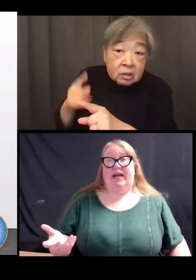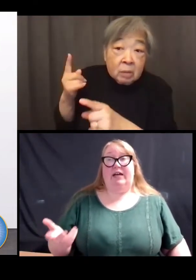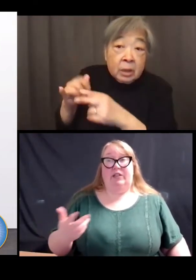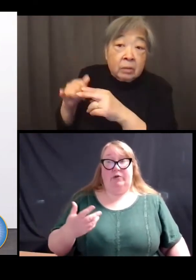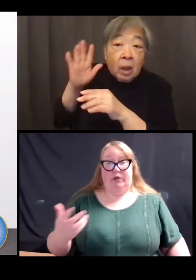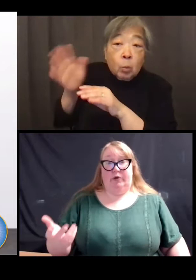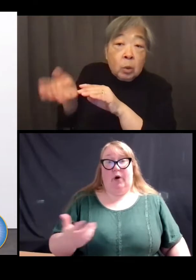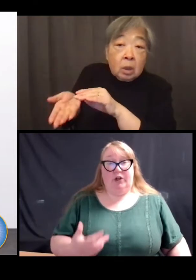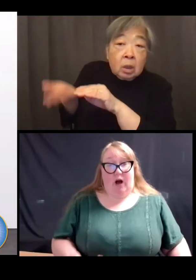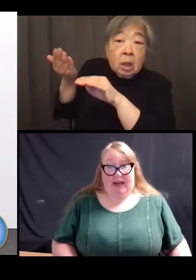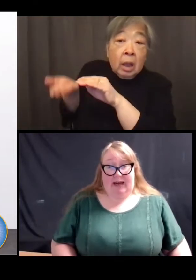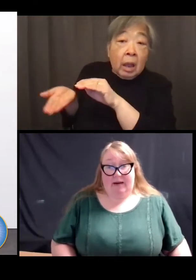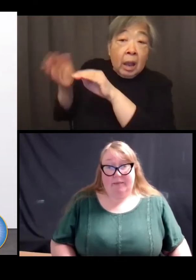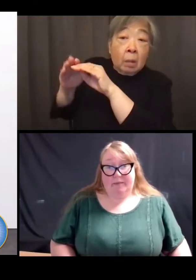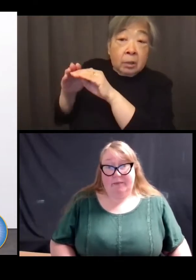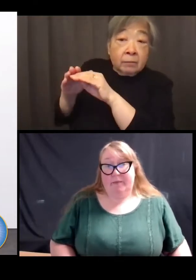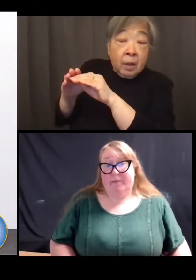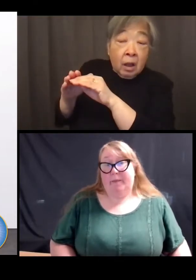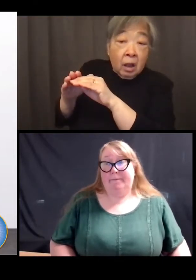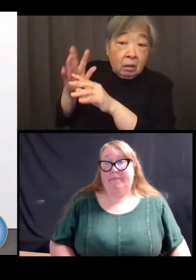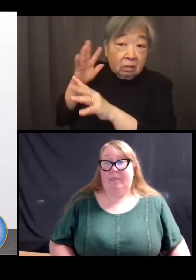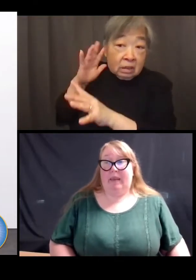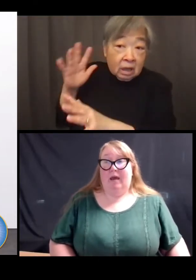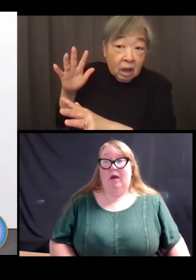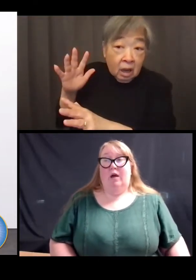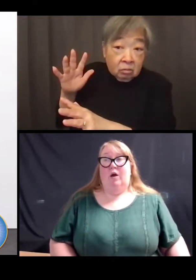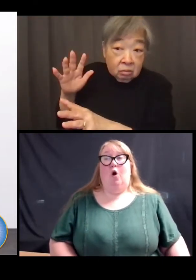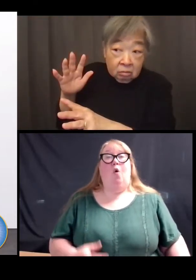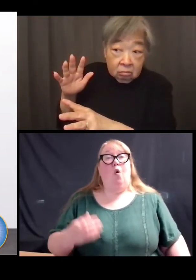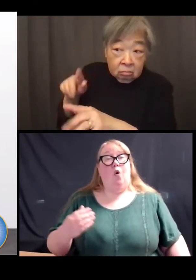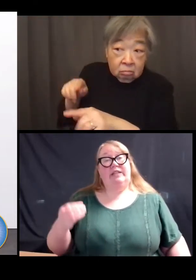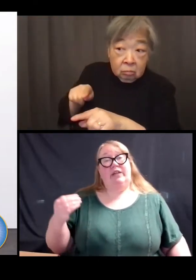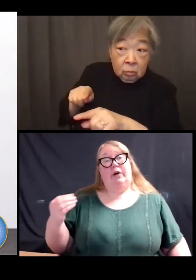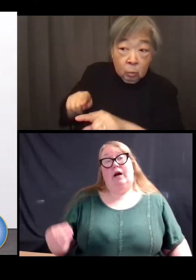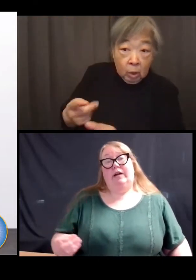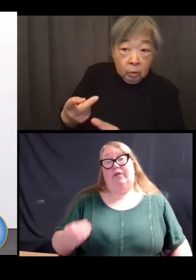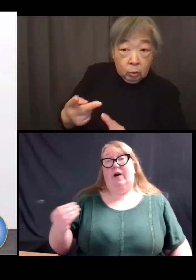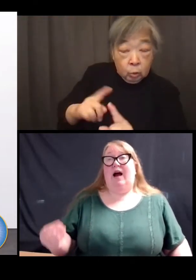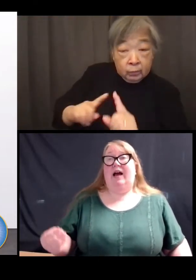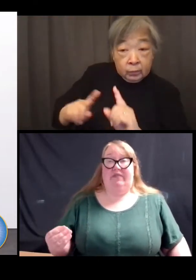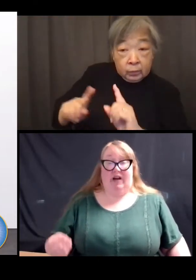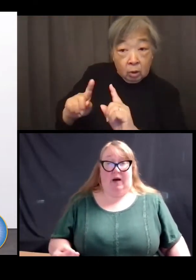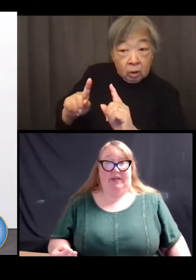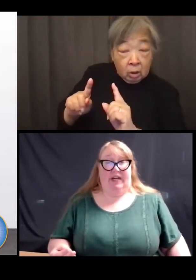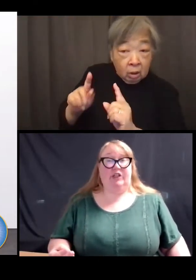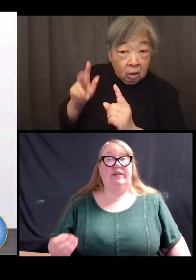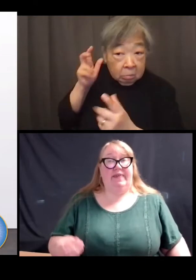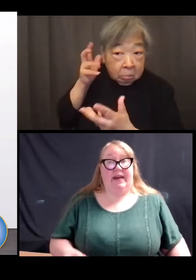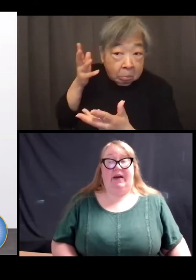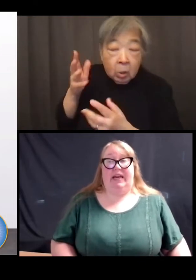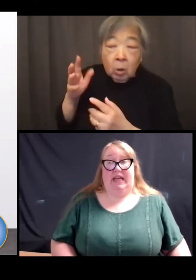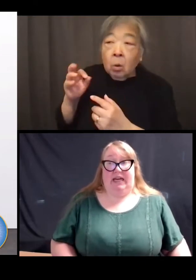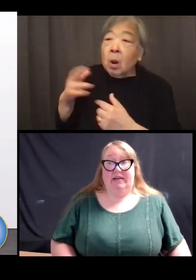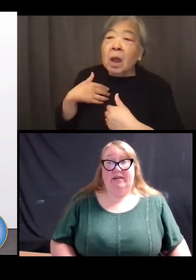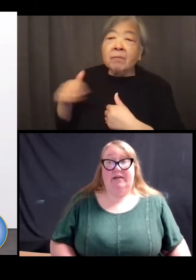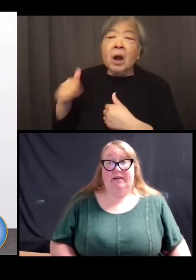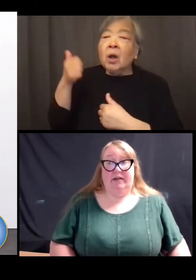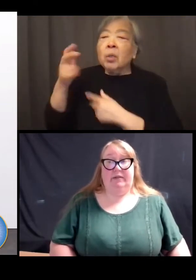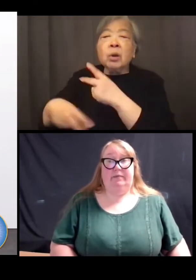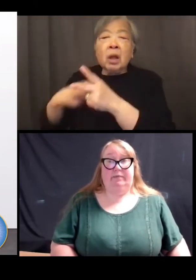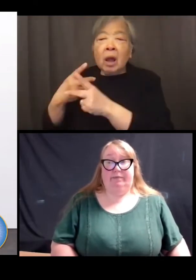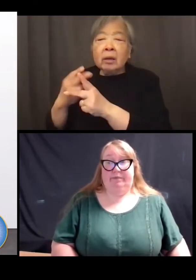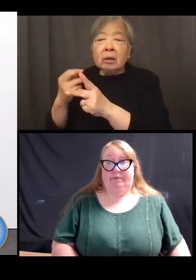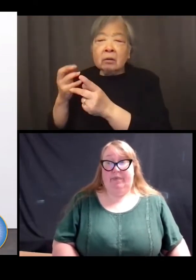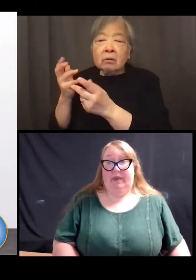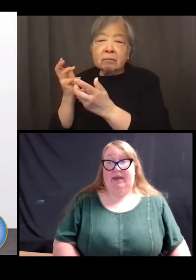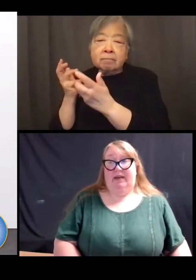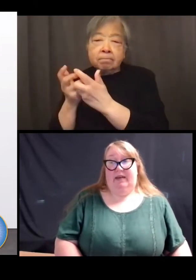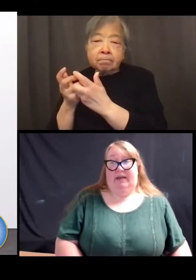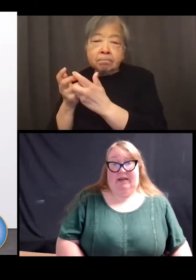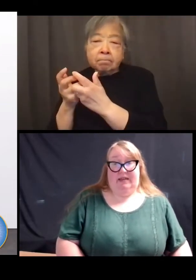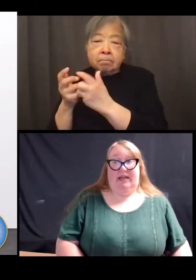as you two are talking Or is there another kind of accommodation that they might need